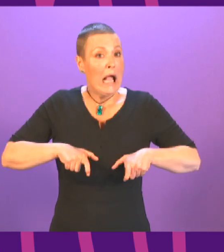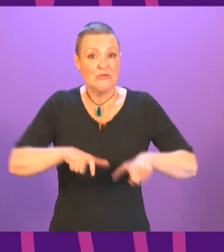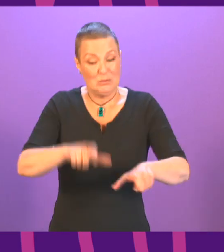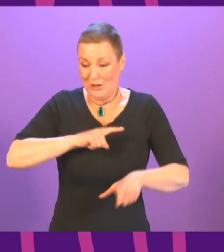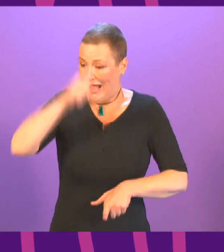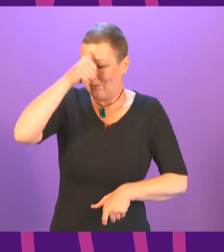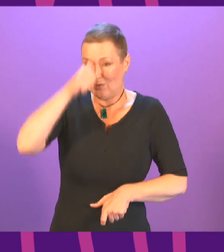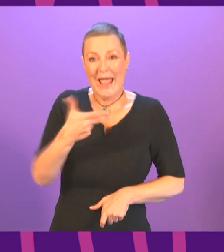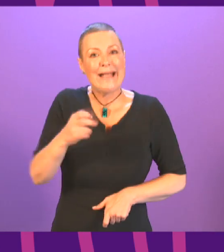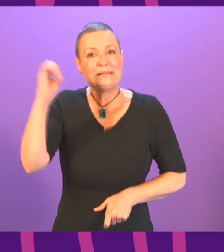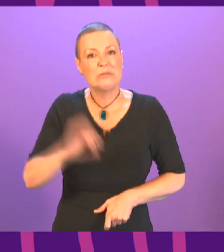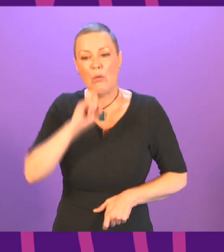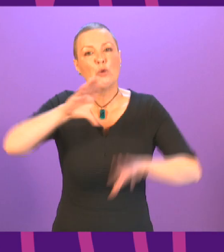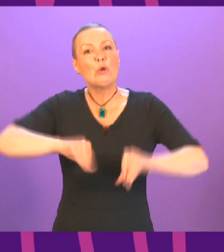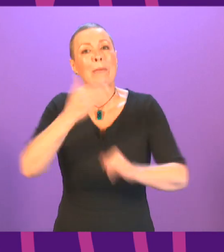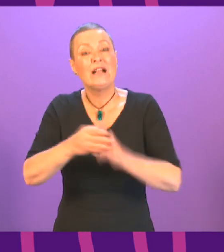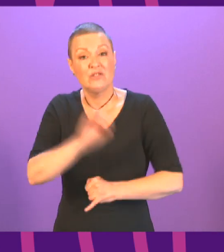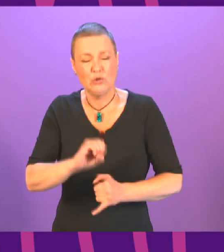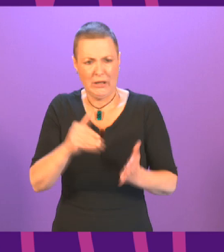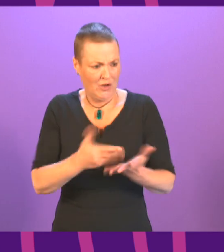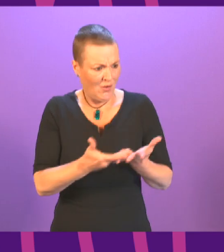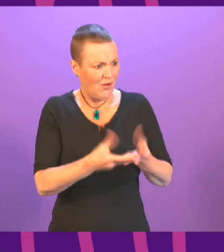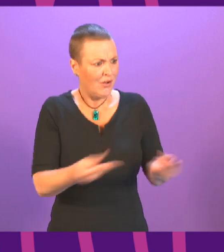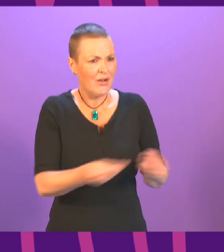did not think that furlough was going to be extended. I think that that is deeply regrettable.